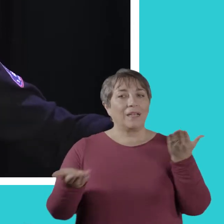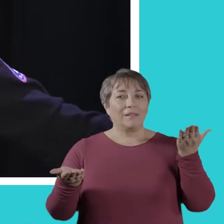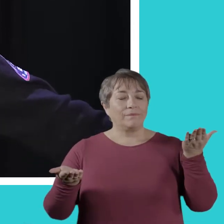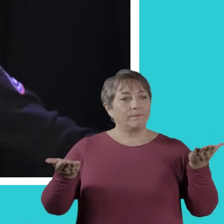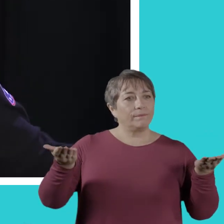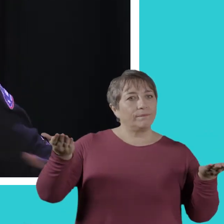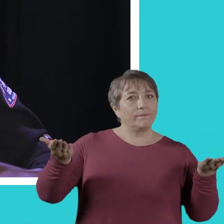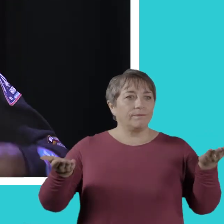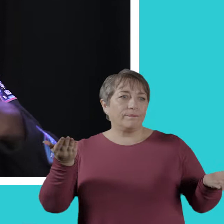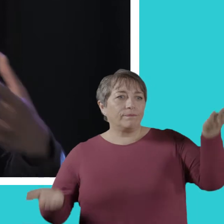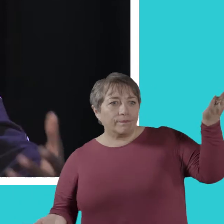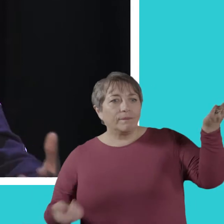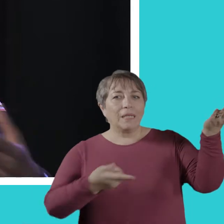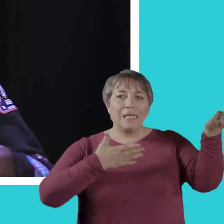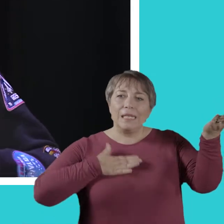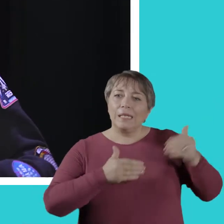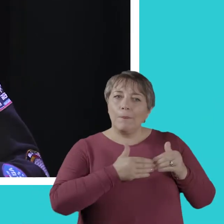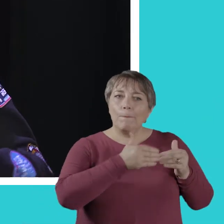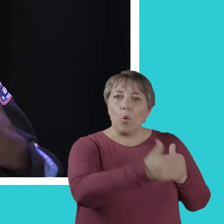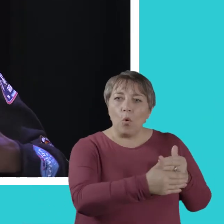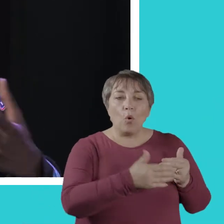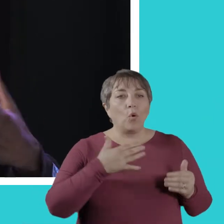needed something when I was 17 I needed something different when I was 19 I now need something